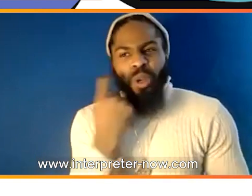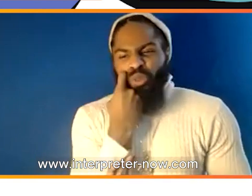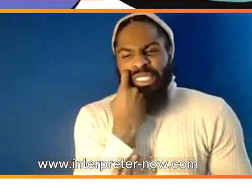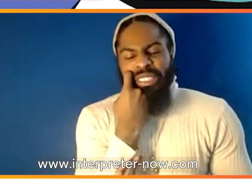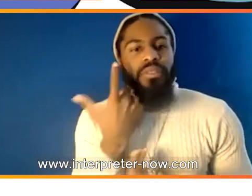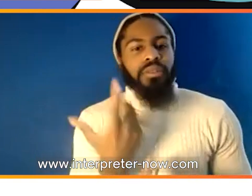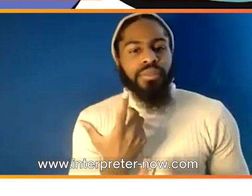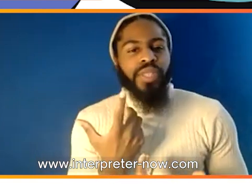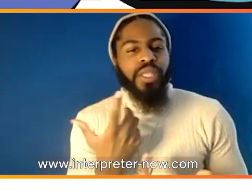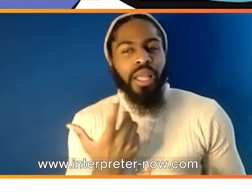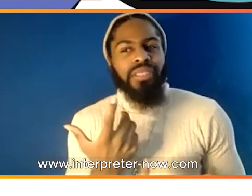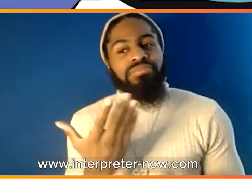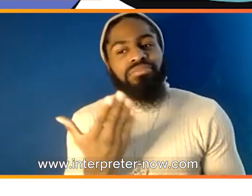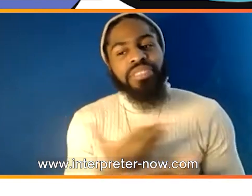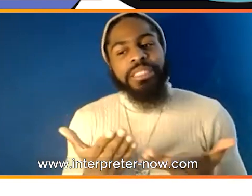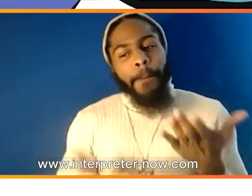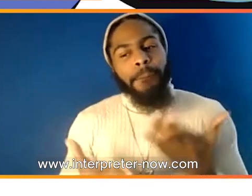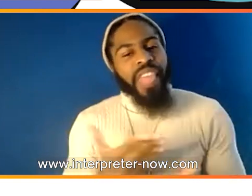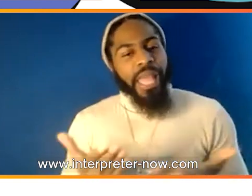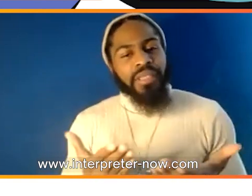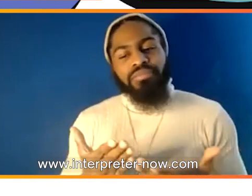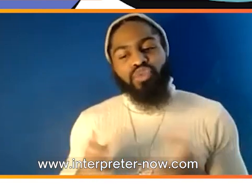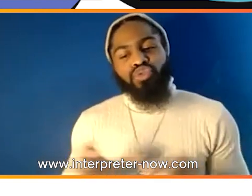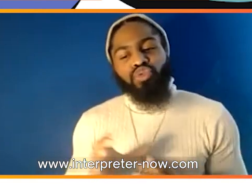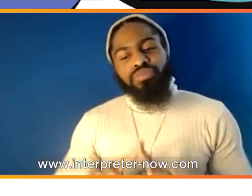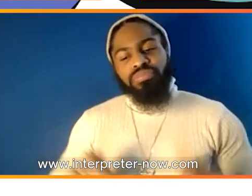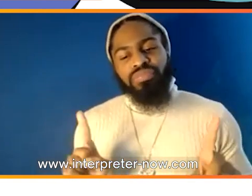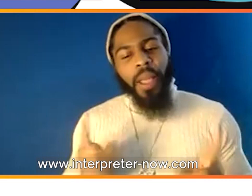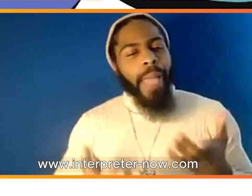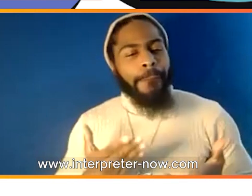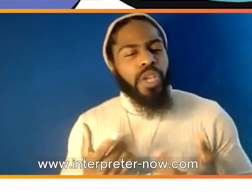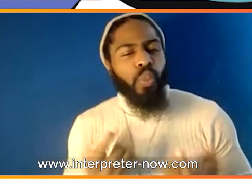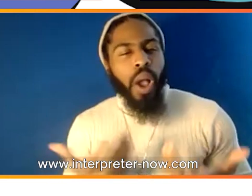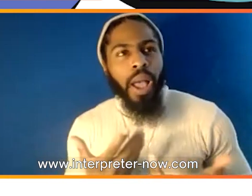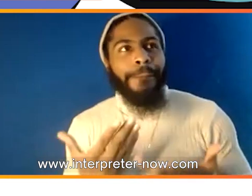in the affinity groups, instead of day one, bull in the china shop. That's just some Brian-itis,